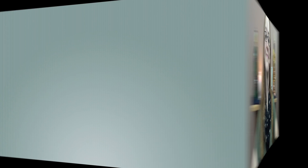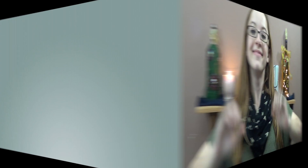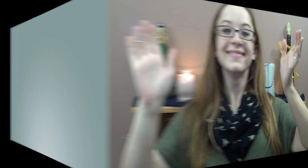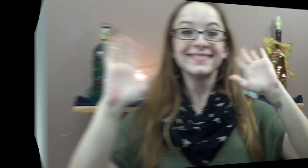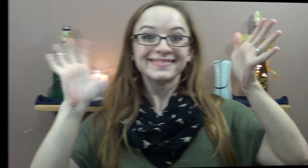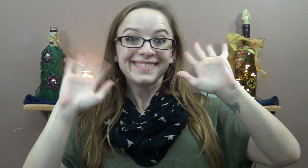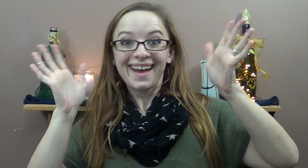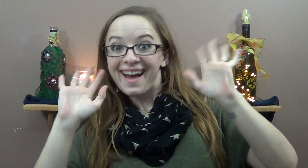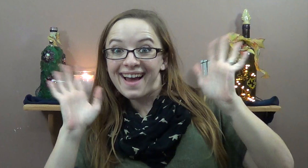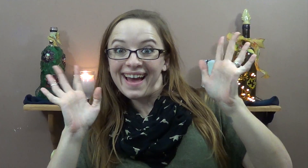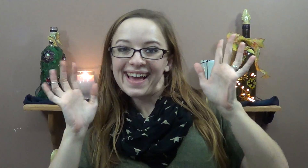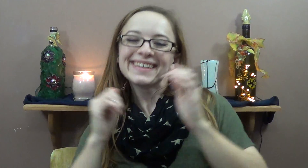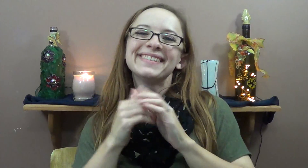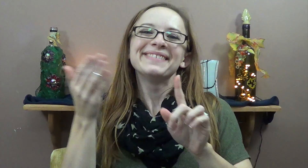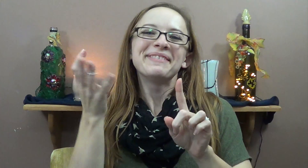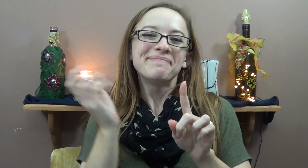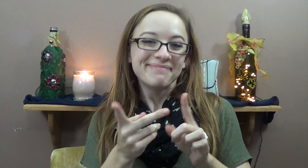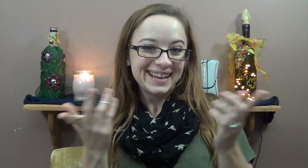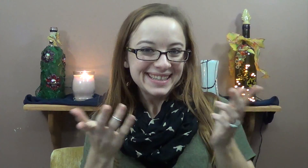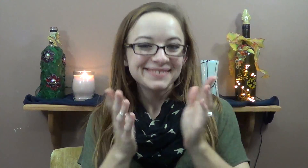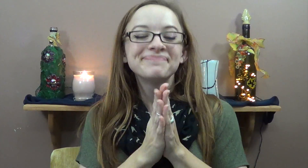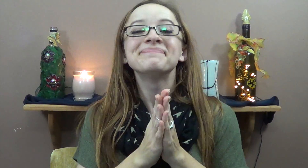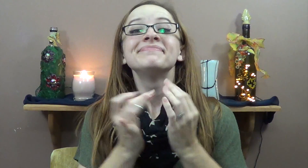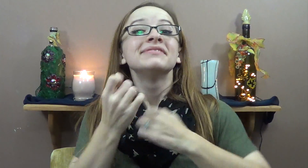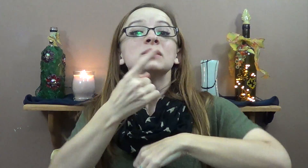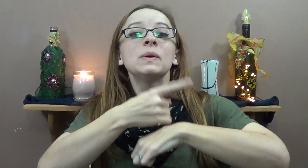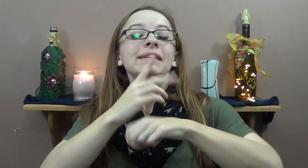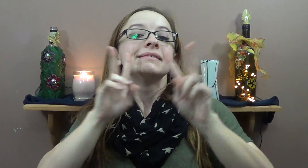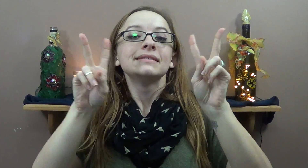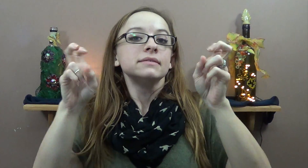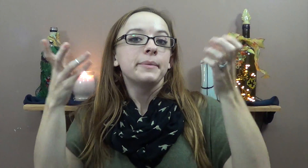Hi everybody! Welcome back.